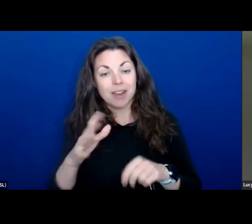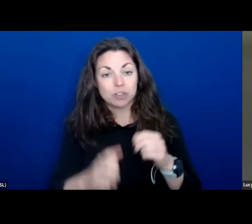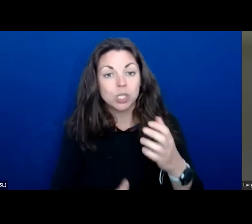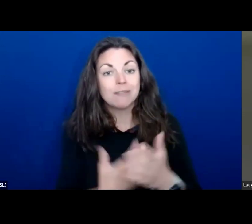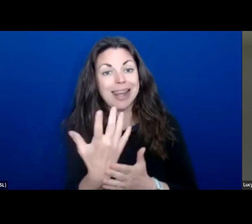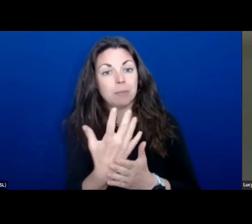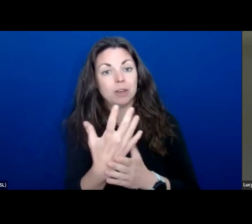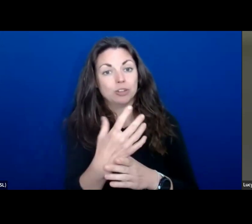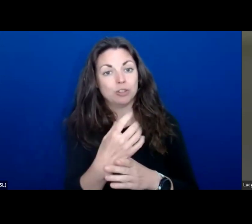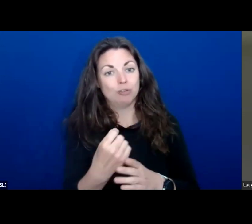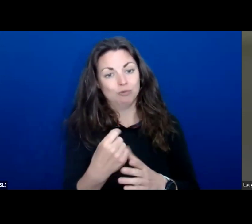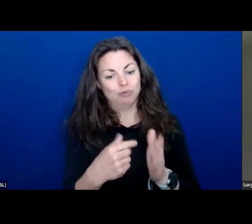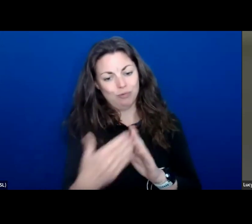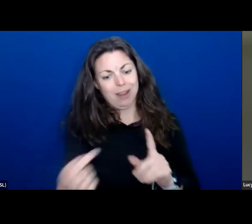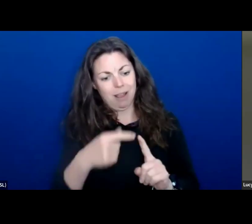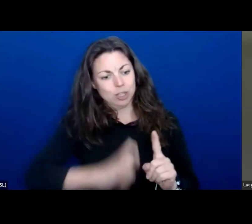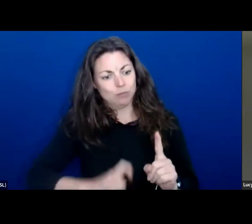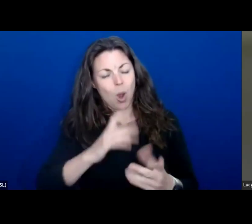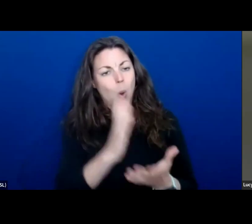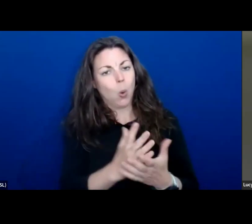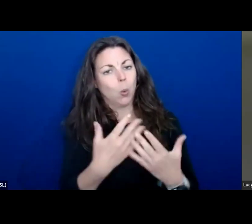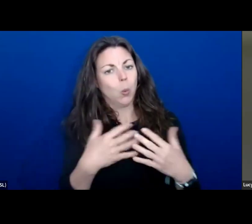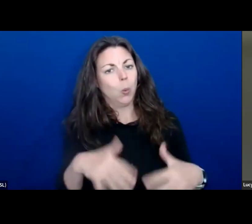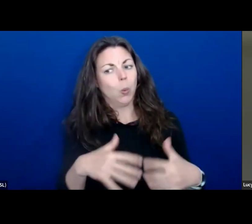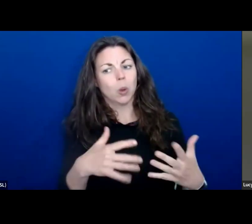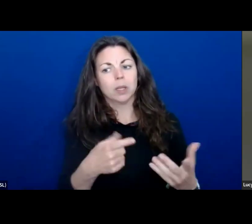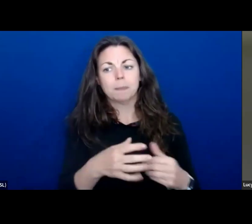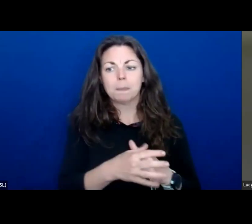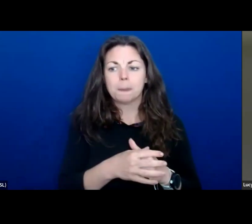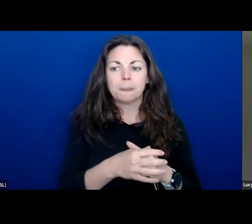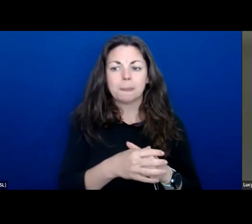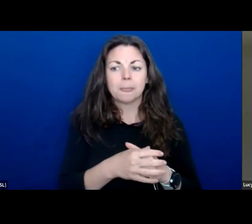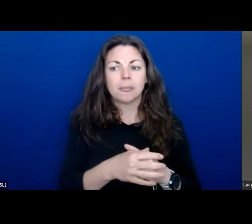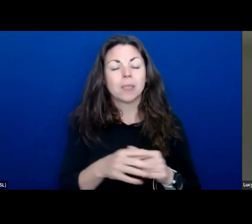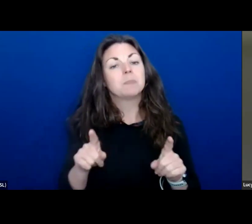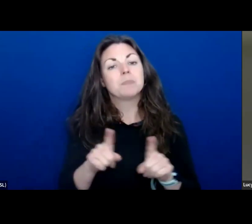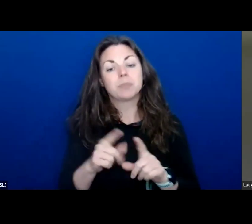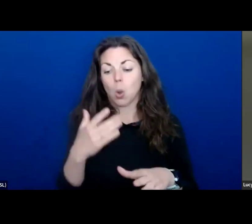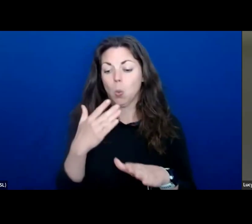and also having a sort of workload allocation